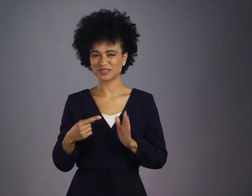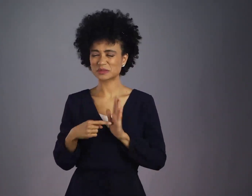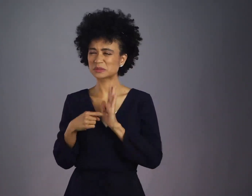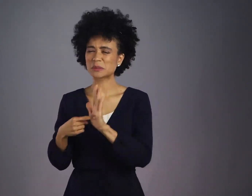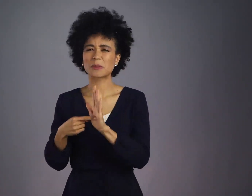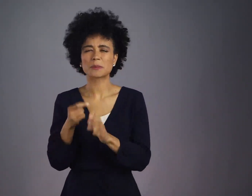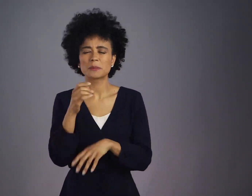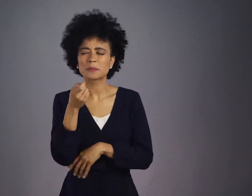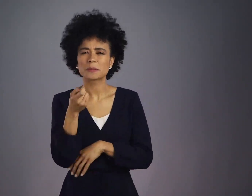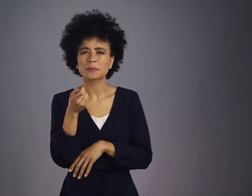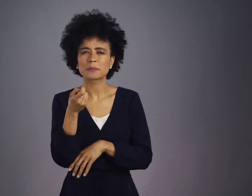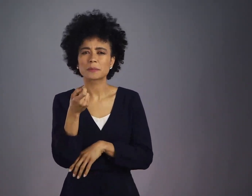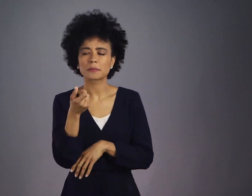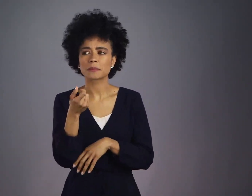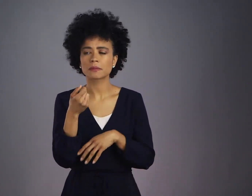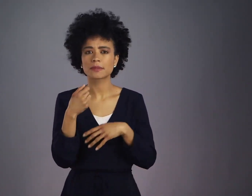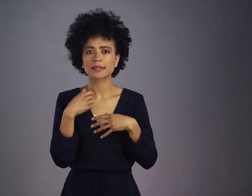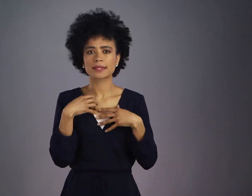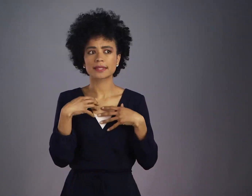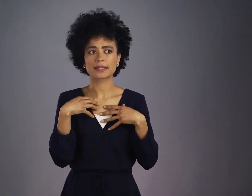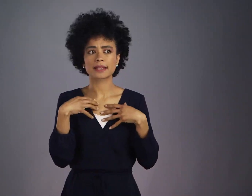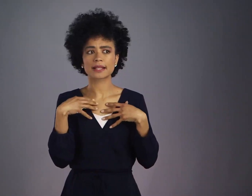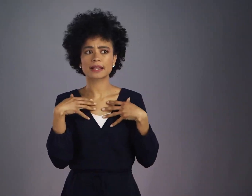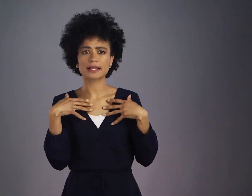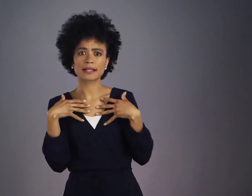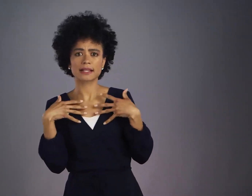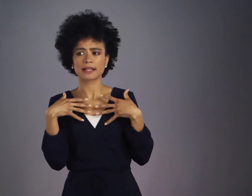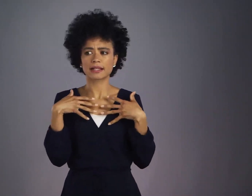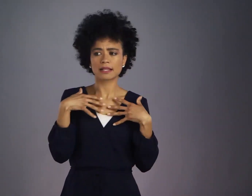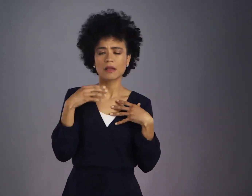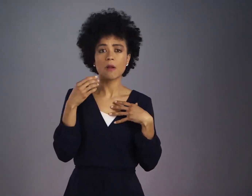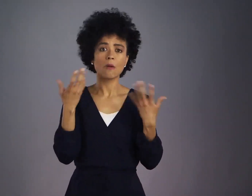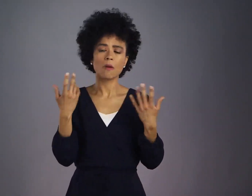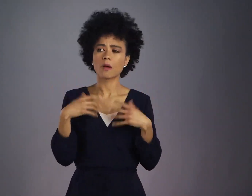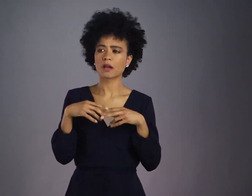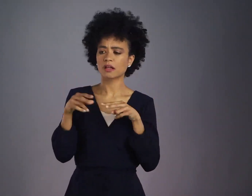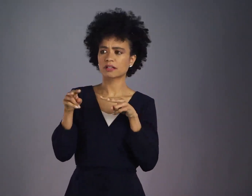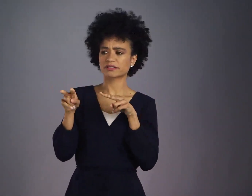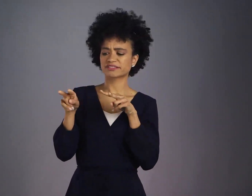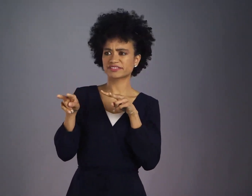The slightest sign of fear or intolerance may lessen your husband's chance of recovery.